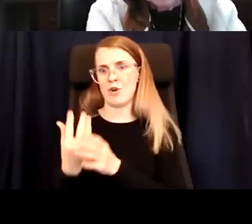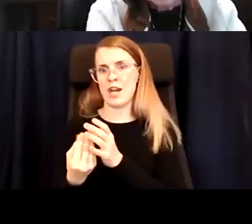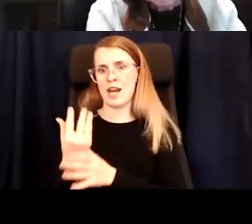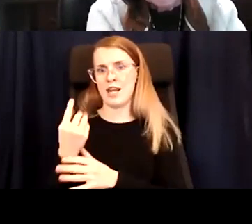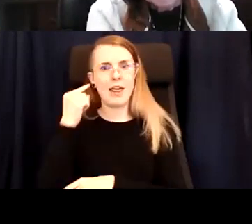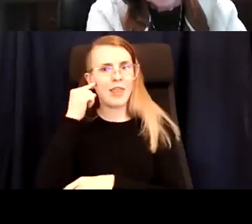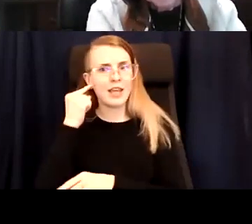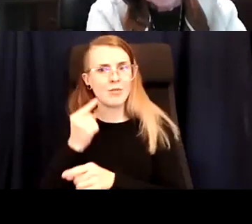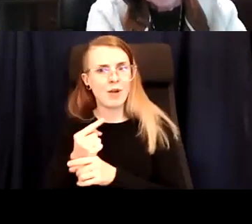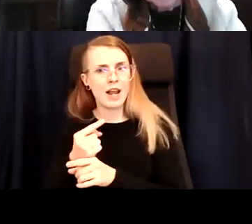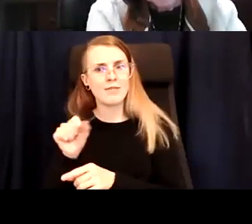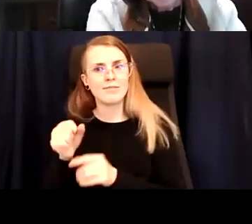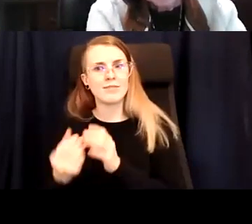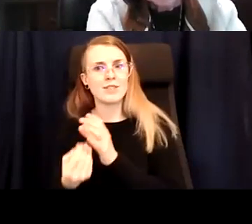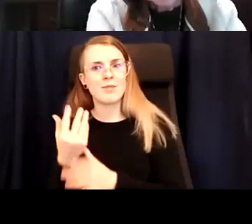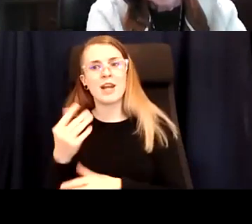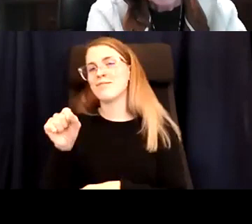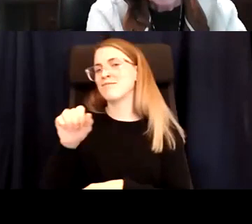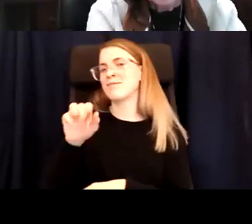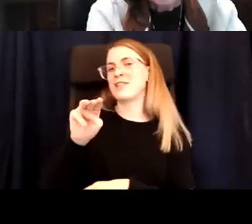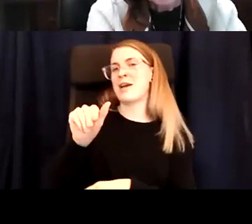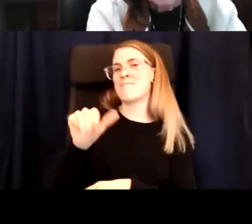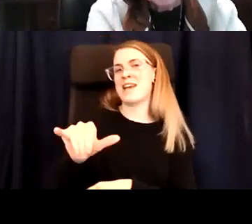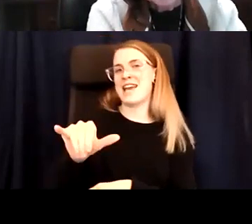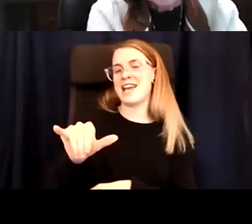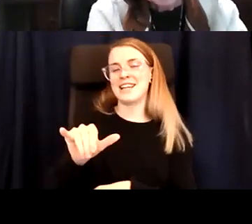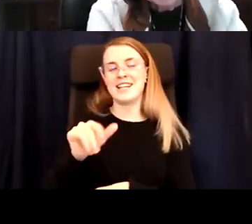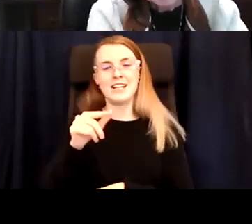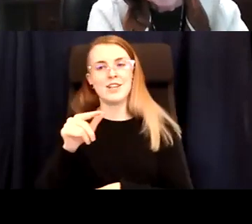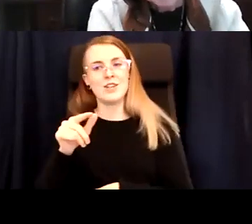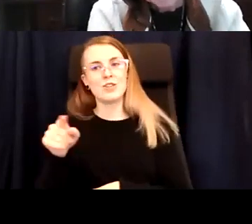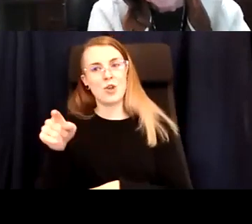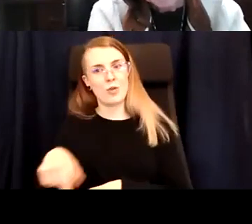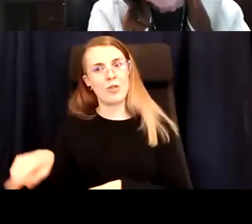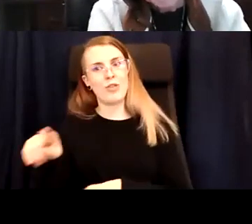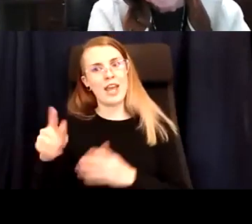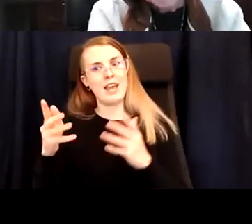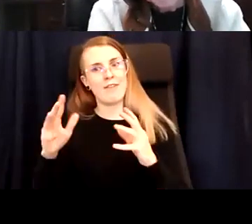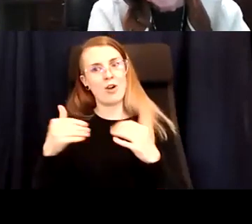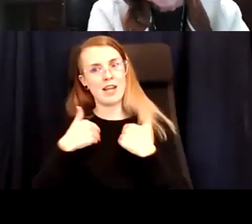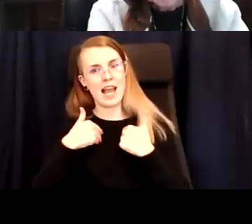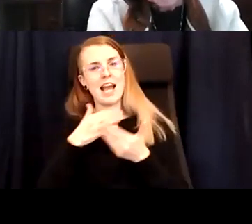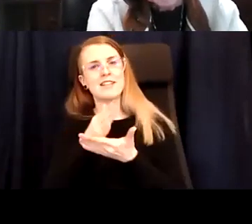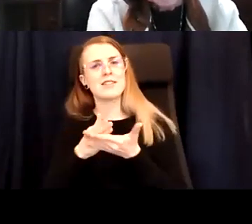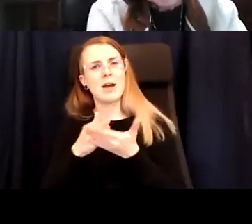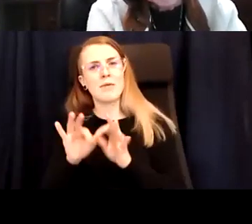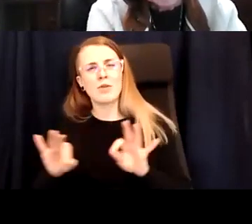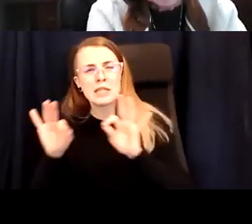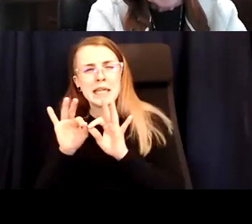right. May. So, and so they kind of already had some of those key pieces in place that they had learned